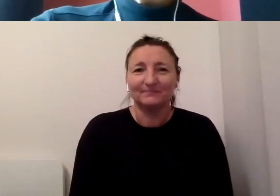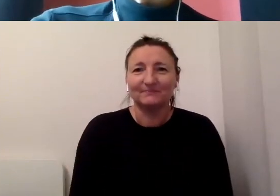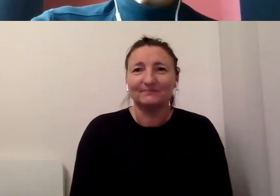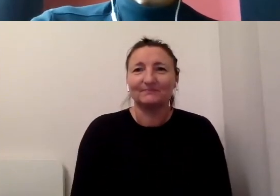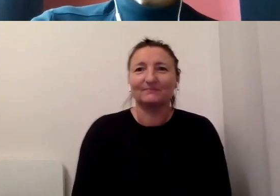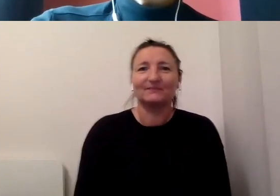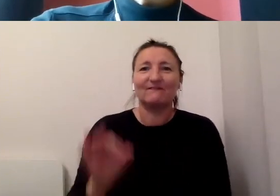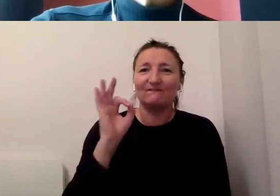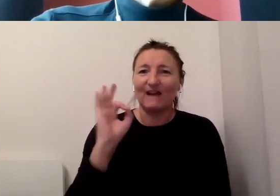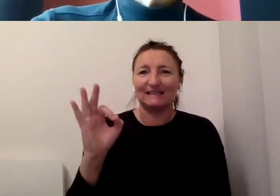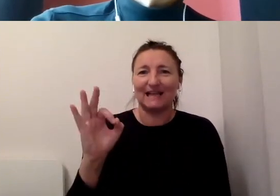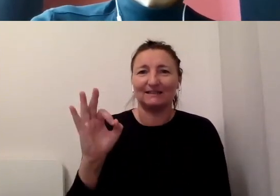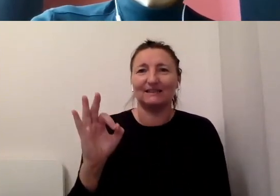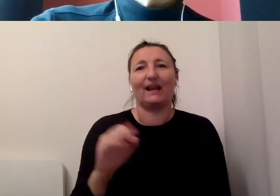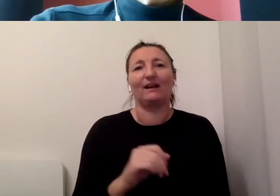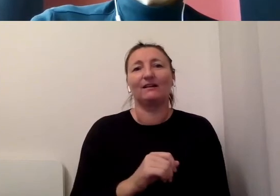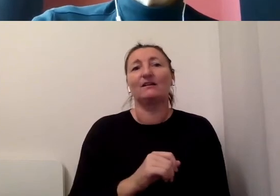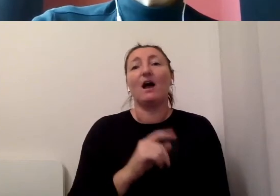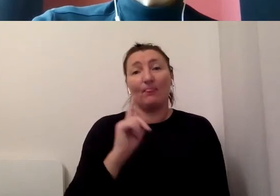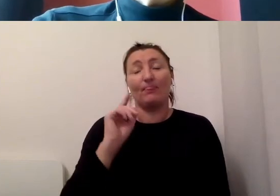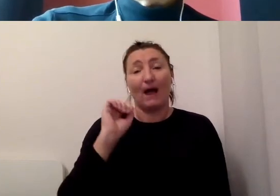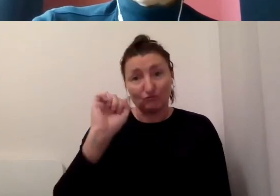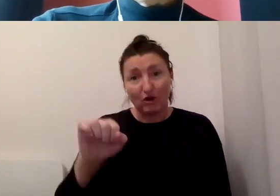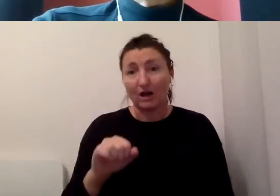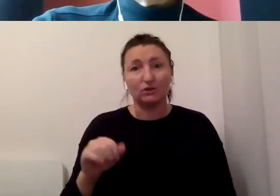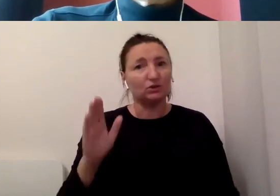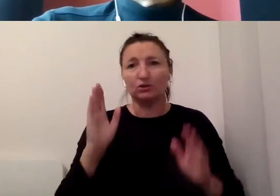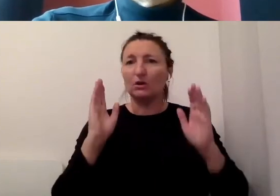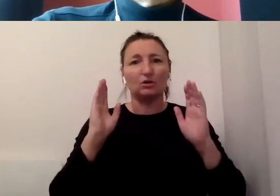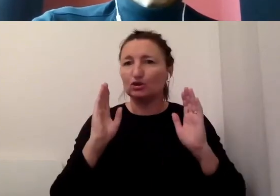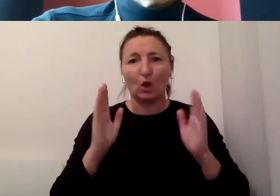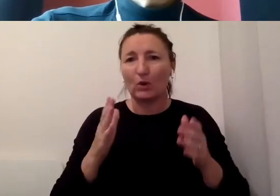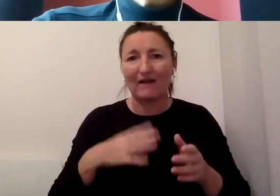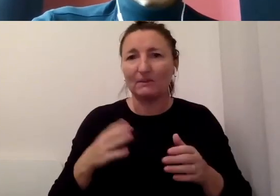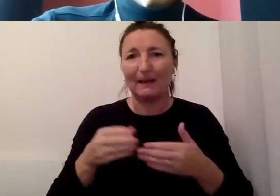stress that, is that you don't have to be an experienced leader to take part. This is all about